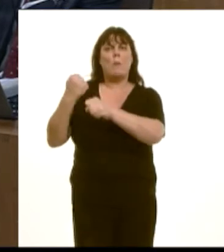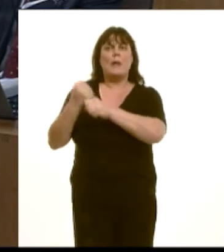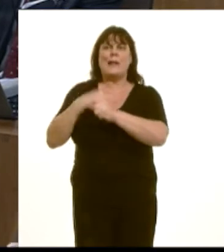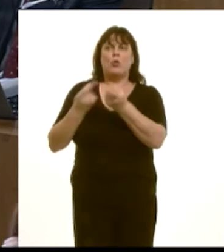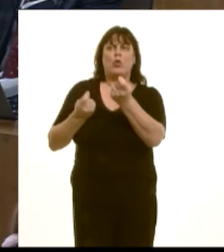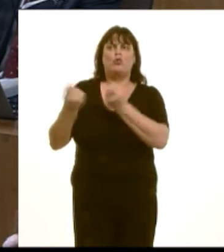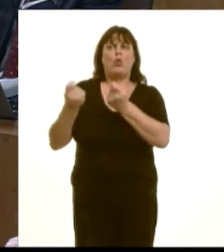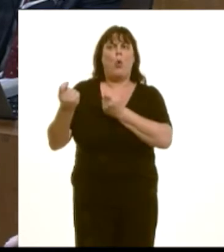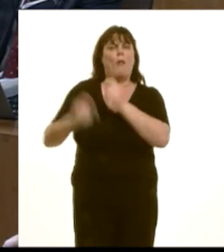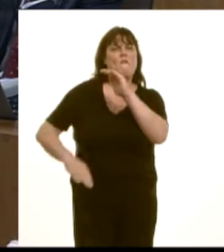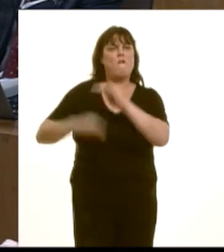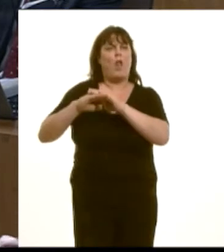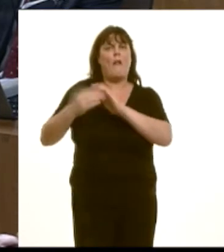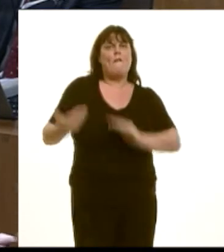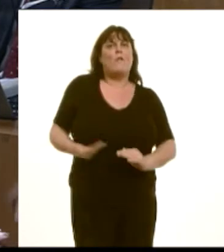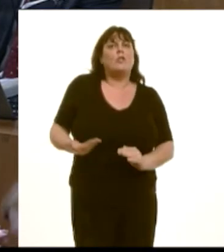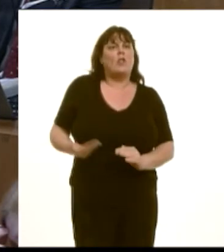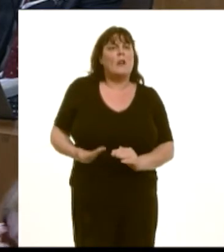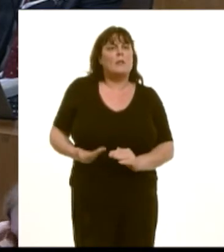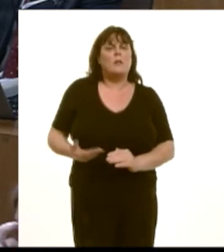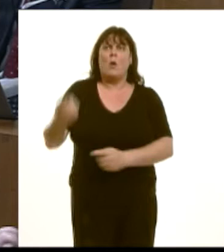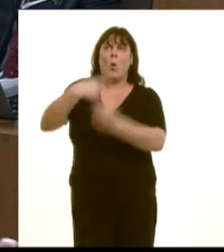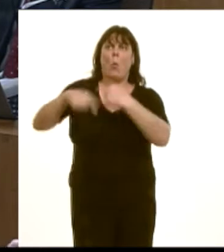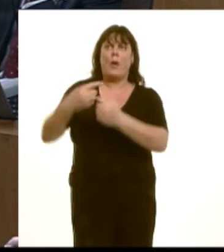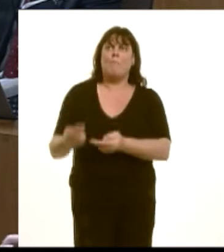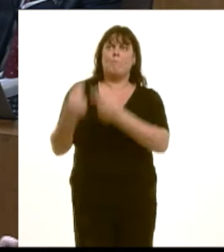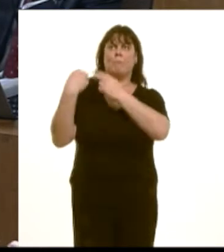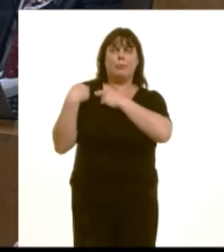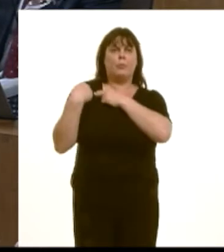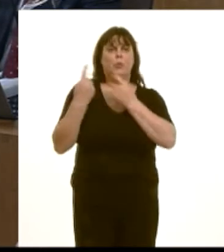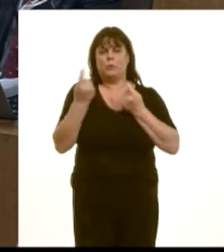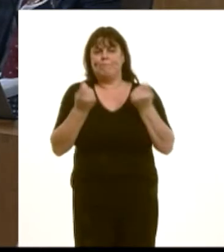franchise will be given to the Welsh Government. That is an opportunity for us then to assess